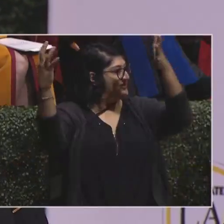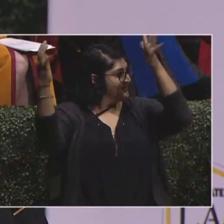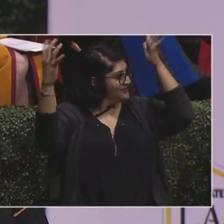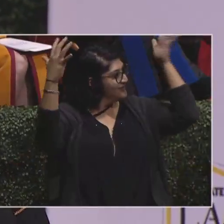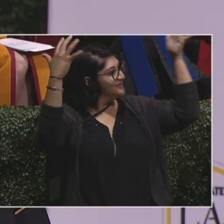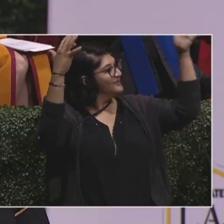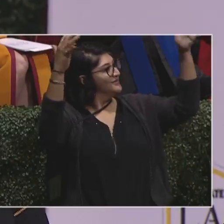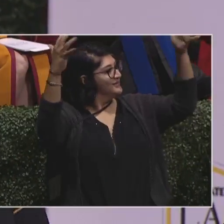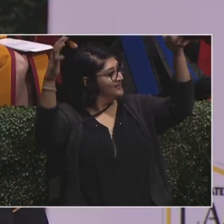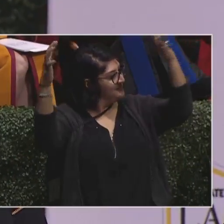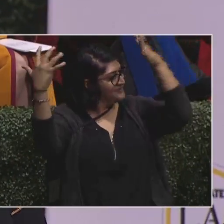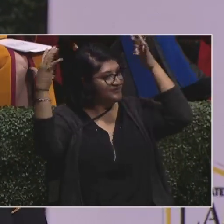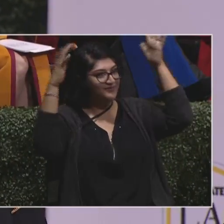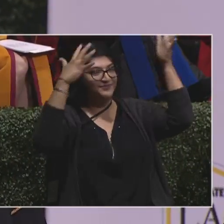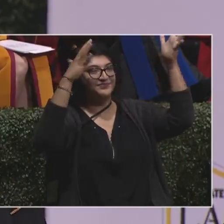AND ALL OF THE CANDIDATES FOR